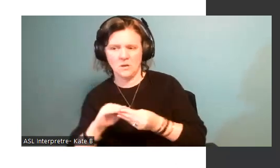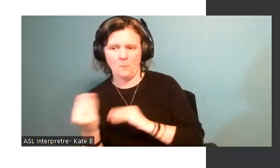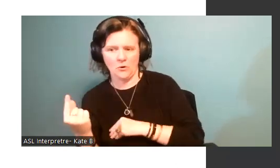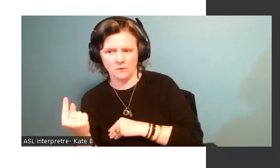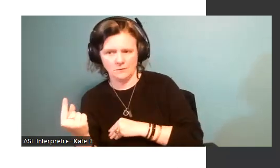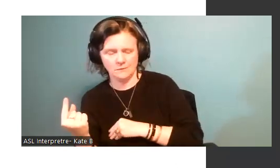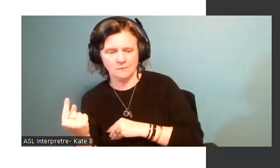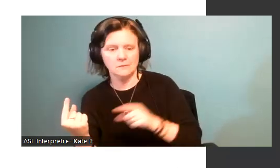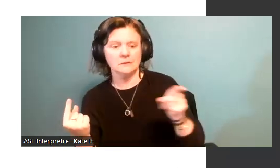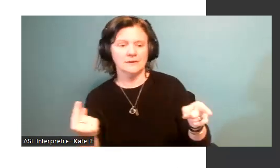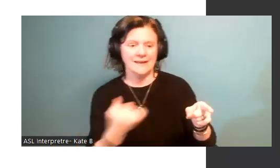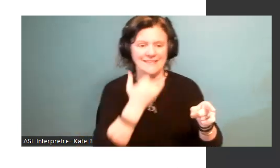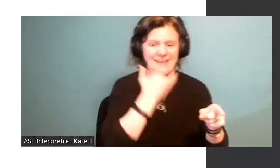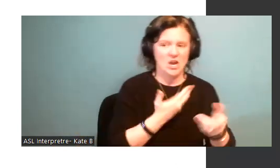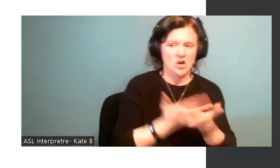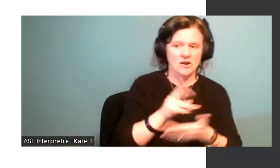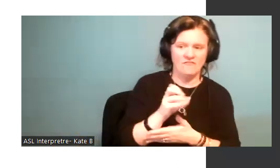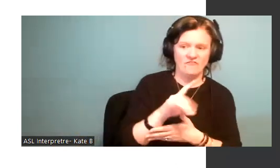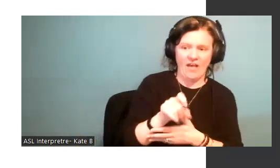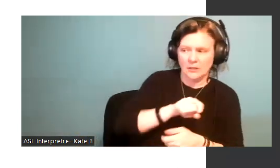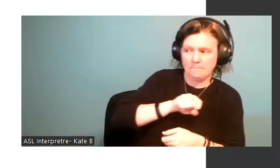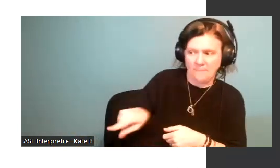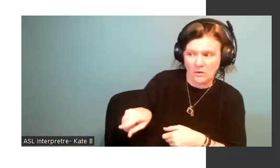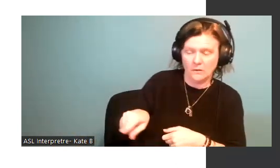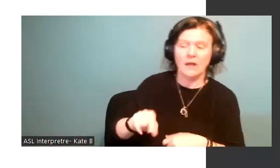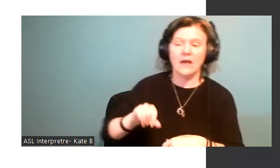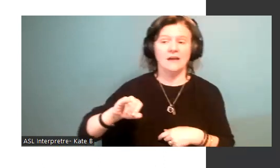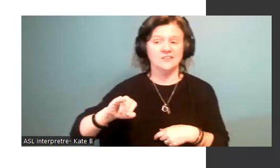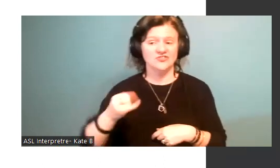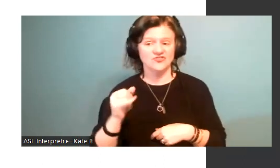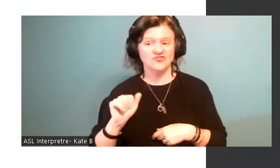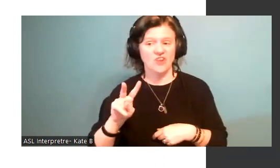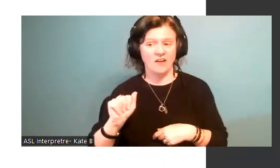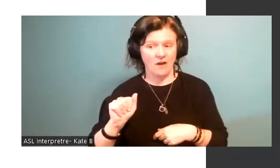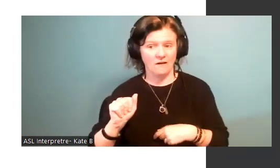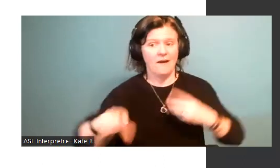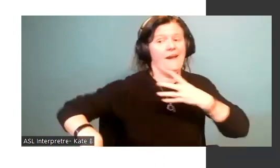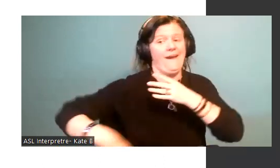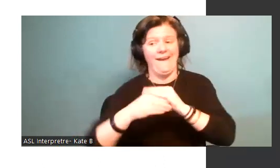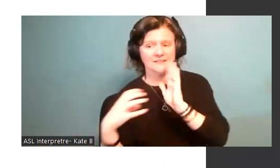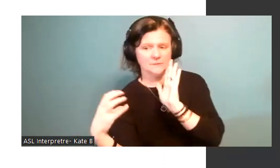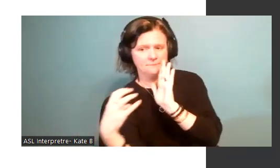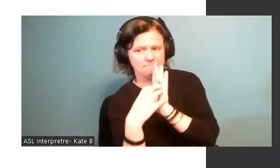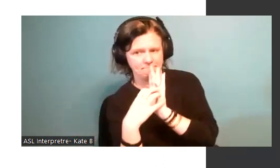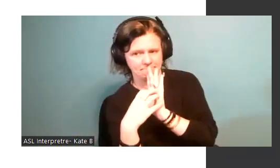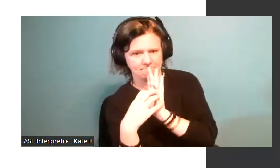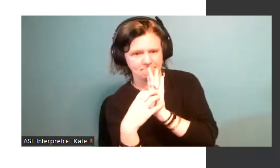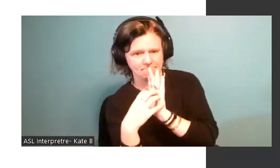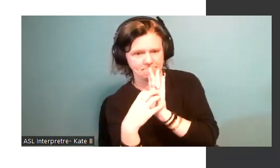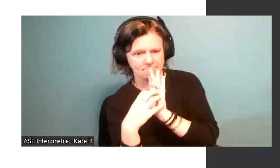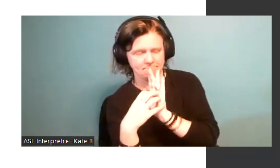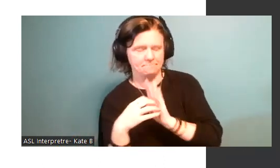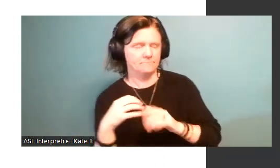the way this functions, let's say the user put in